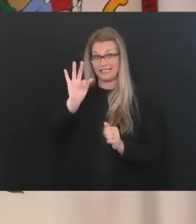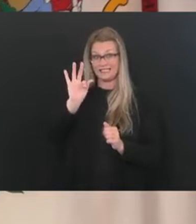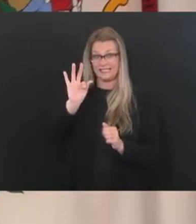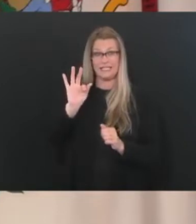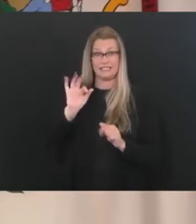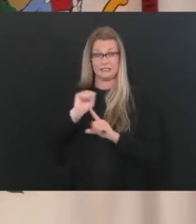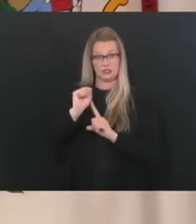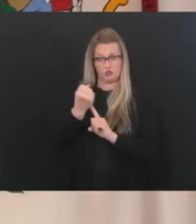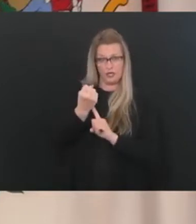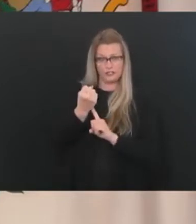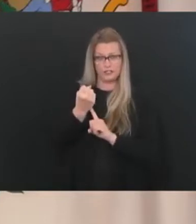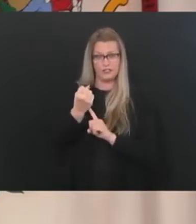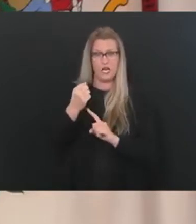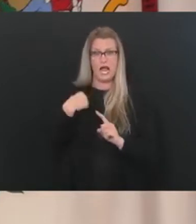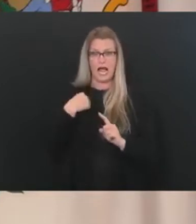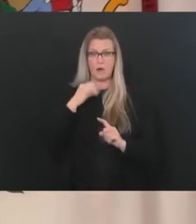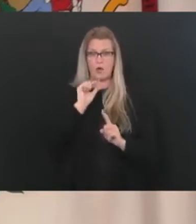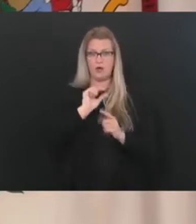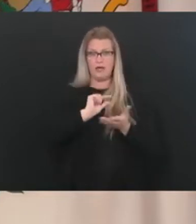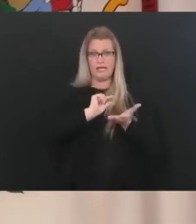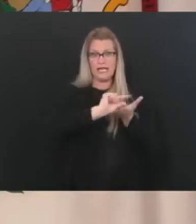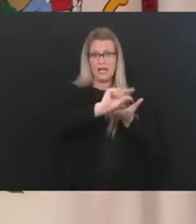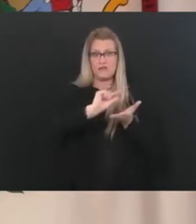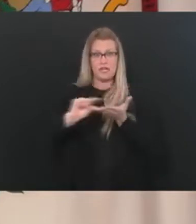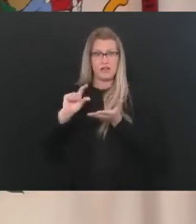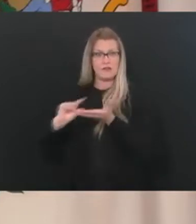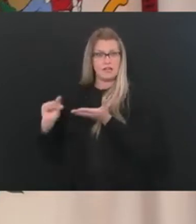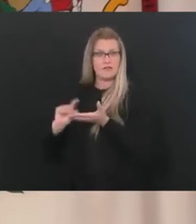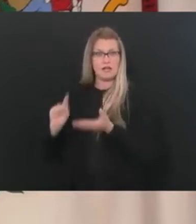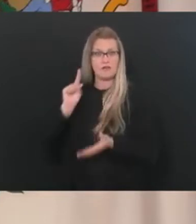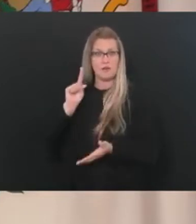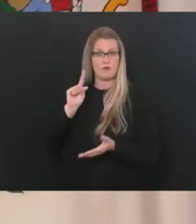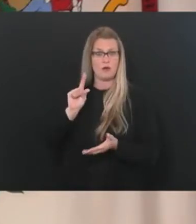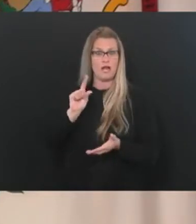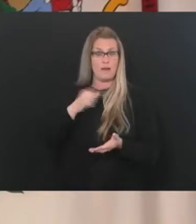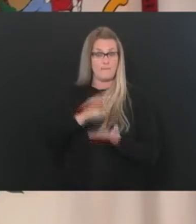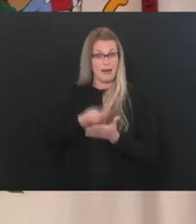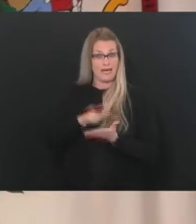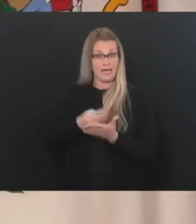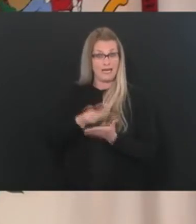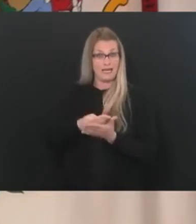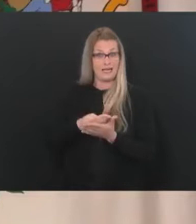$100,000 EACH IN RESPONSE TO THIS COVID-19 AND FROM THE STANDPOINT, THEN, WE'RE GOING TO